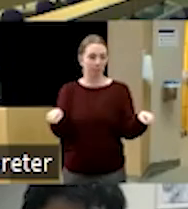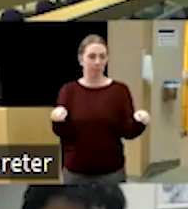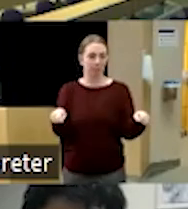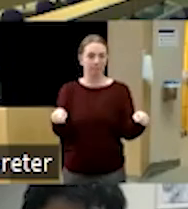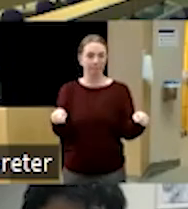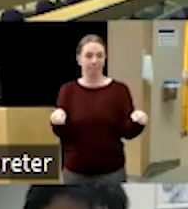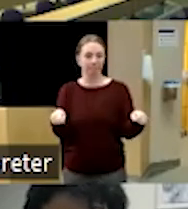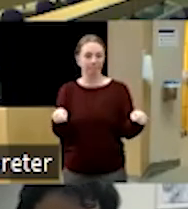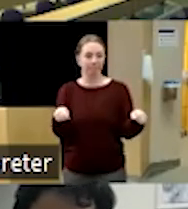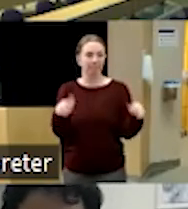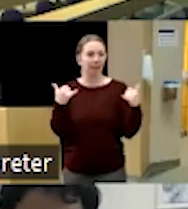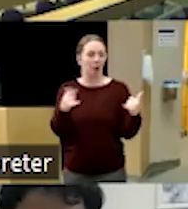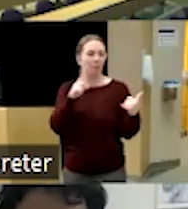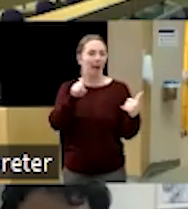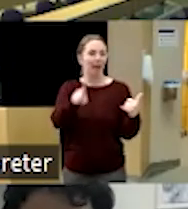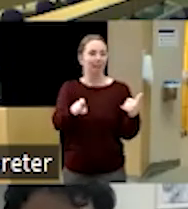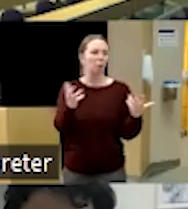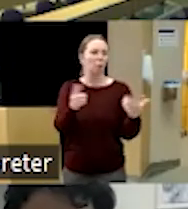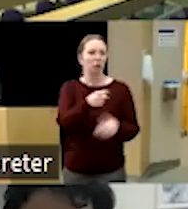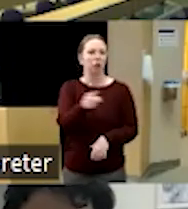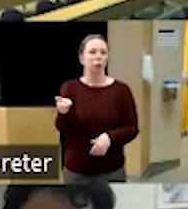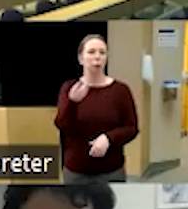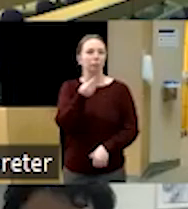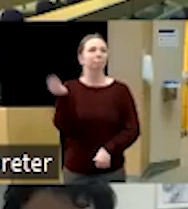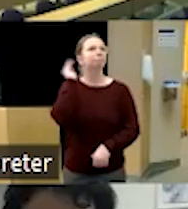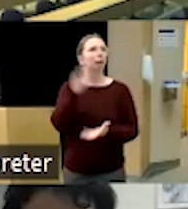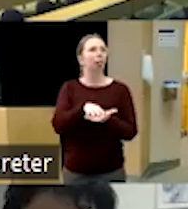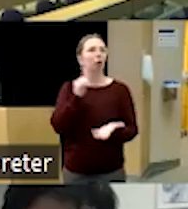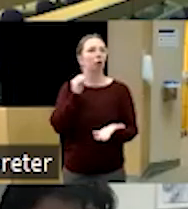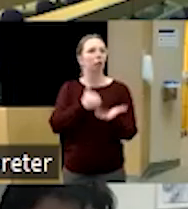um I'm asking what is your take-home message and then I can tell you what I think is important